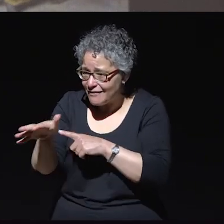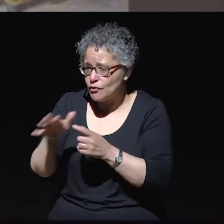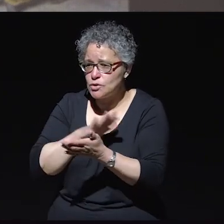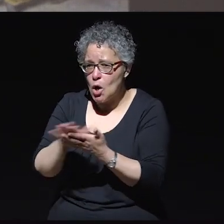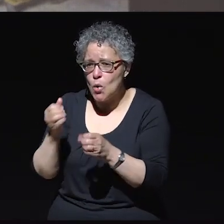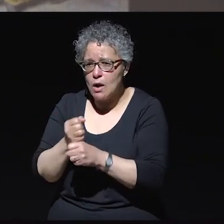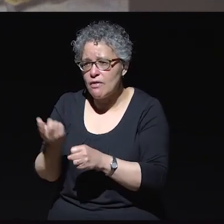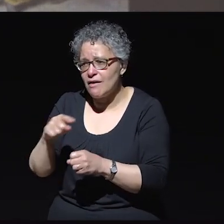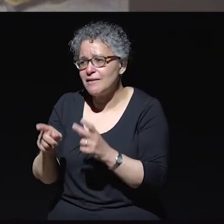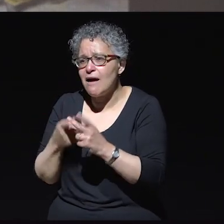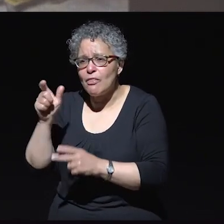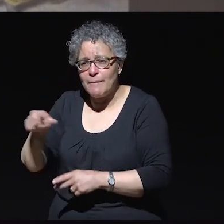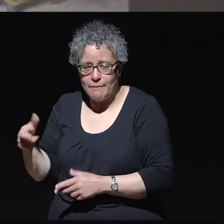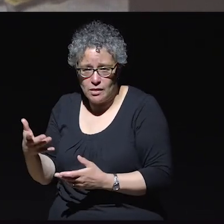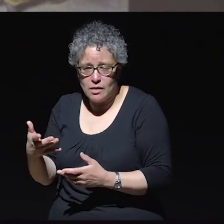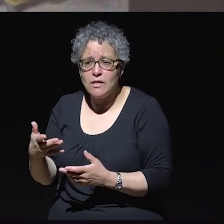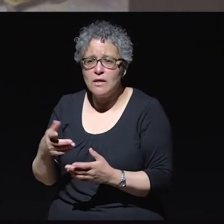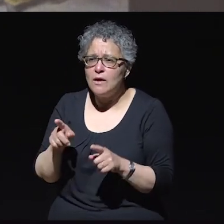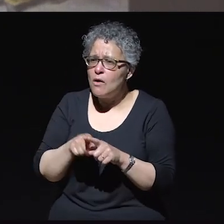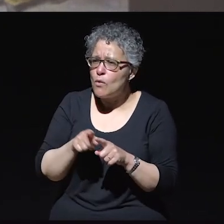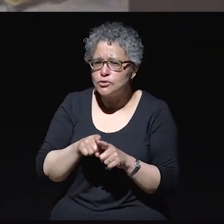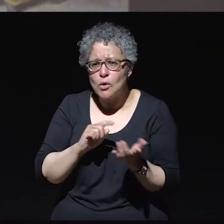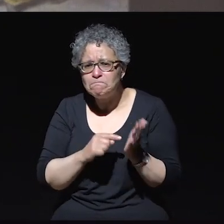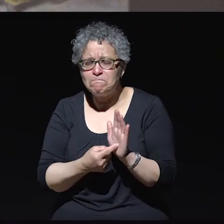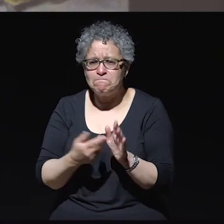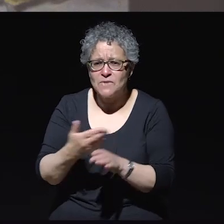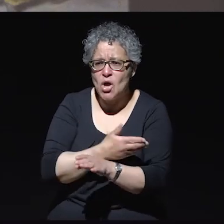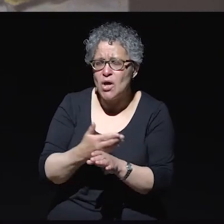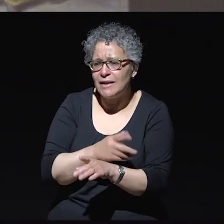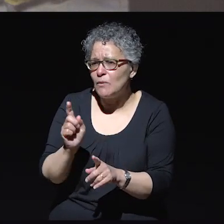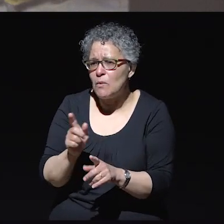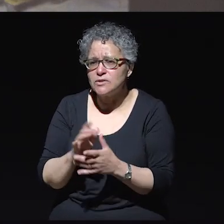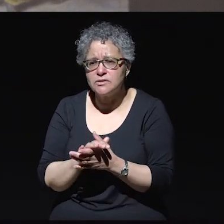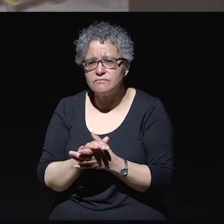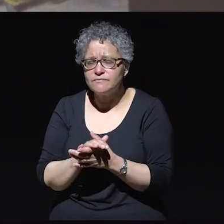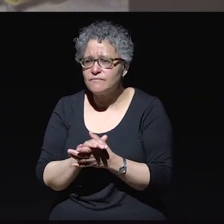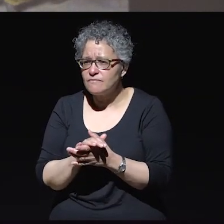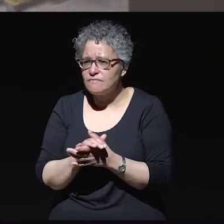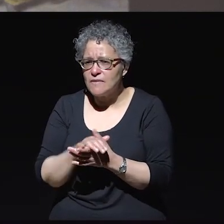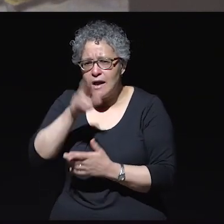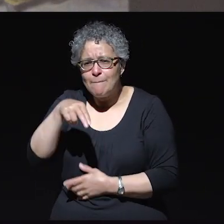But I think it also indicates, perhaps, very early on the relationship between a painting like 'The Blue Boy'